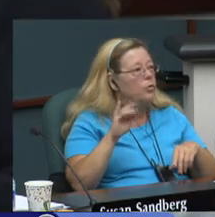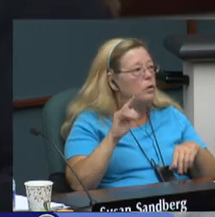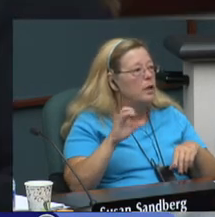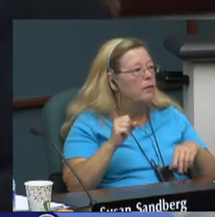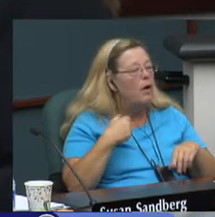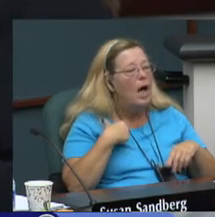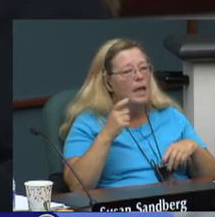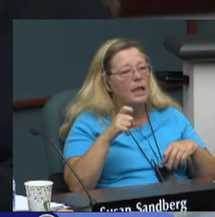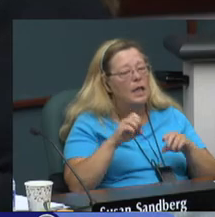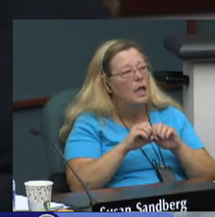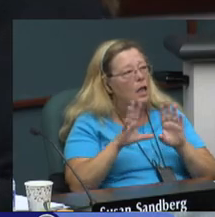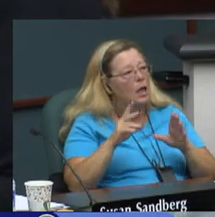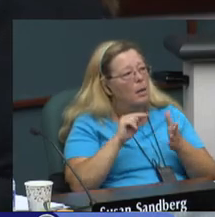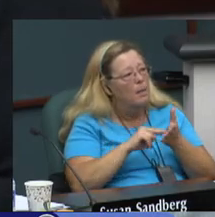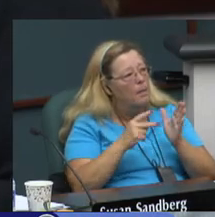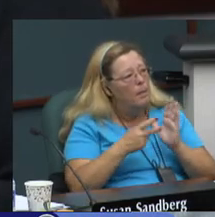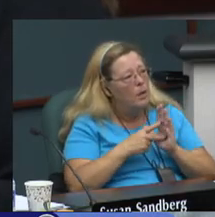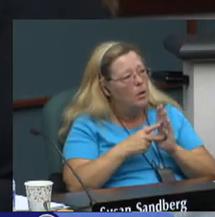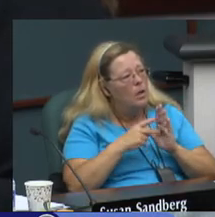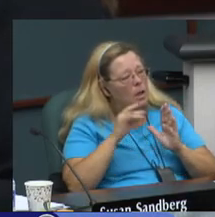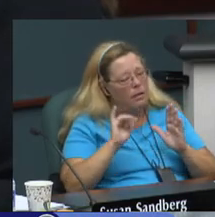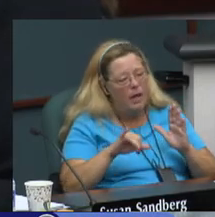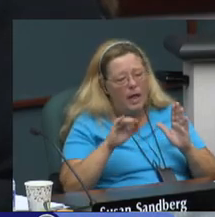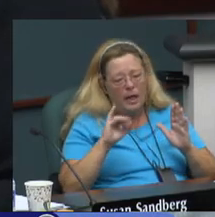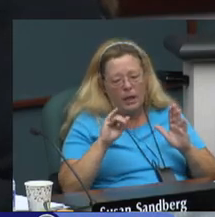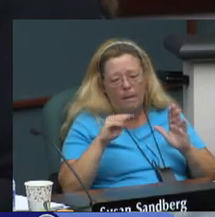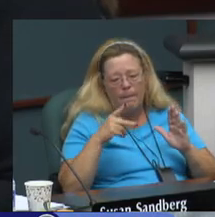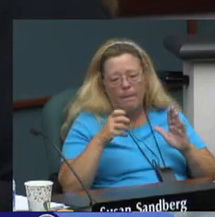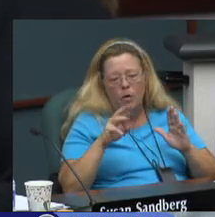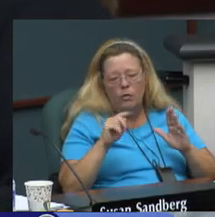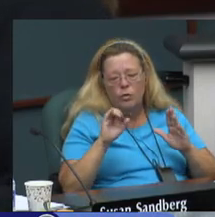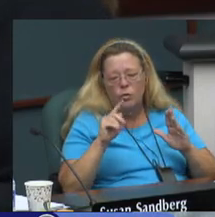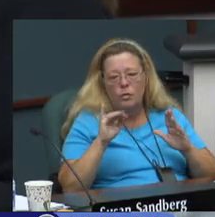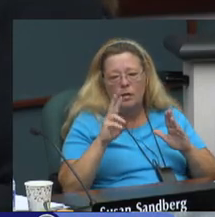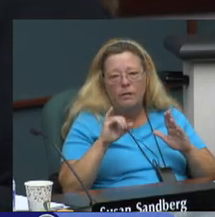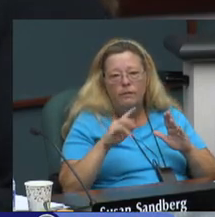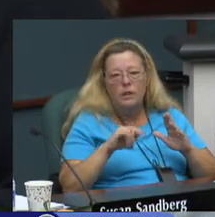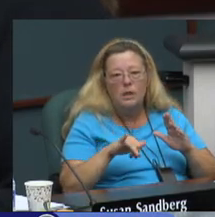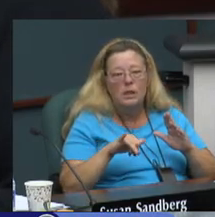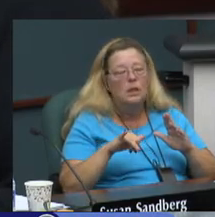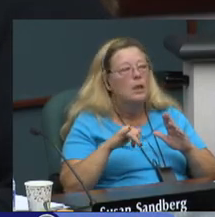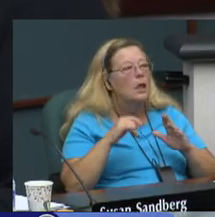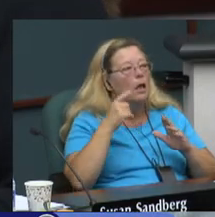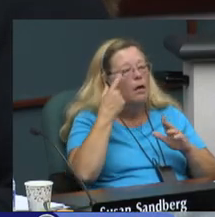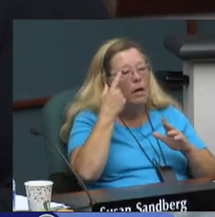does that in perpetuity hold if there's a transfer of ownership of the building